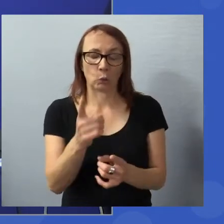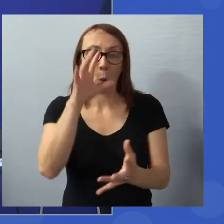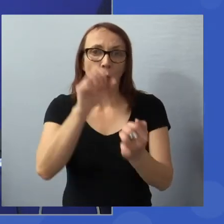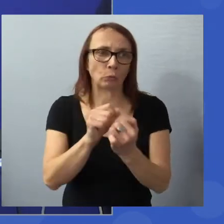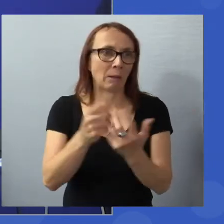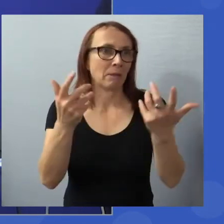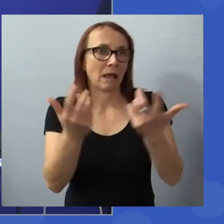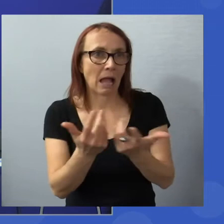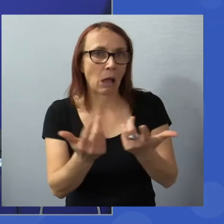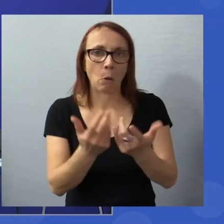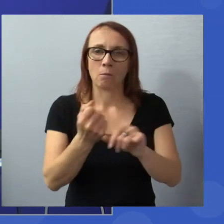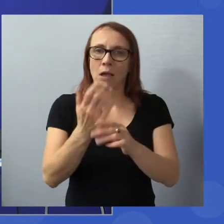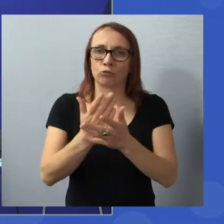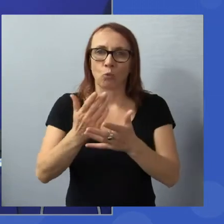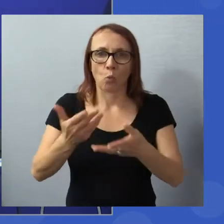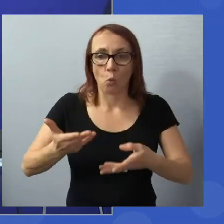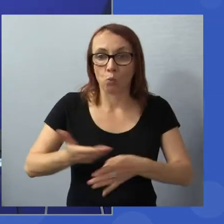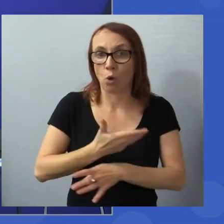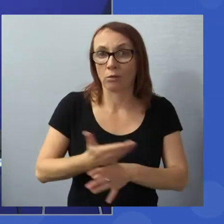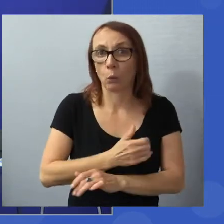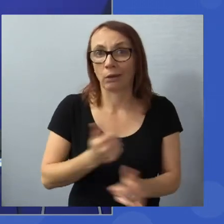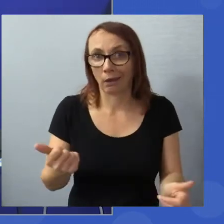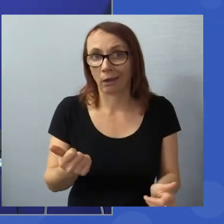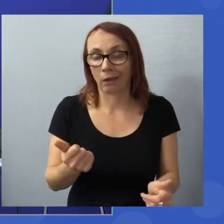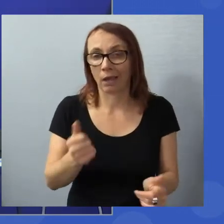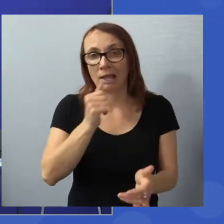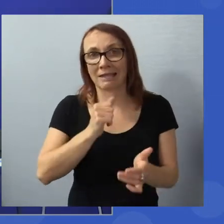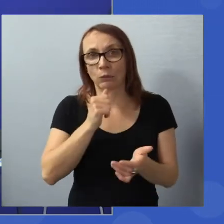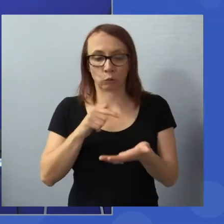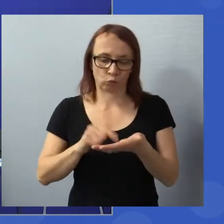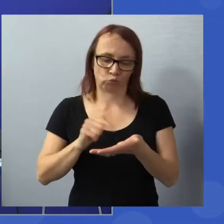feeling for voting and getting used to the keypads again but also introducing